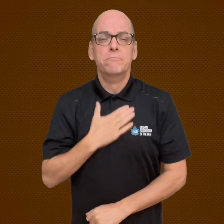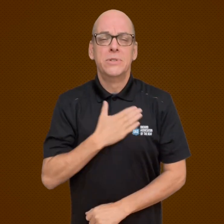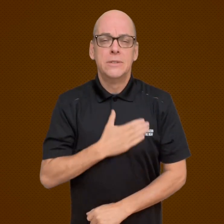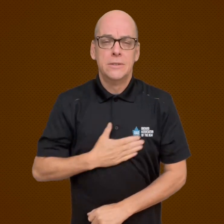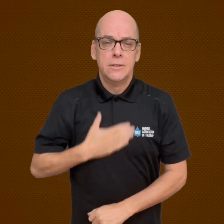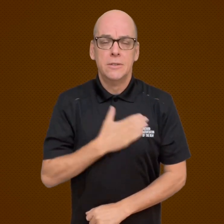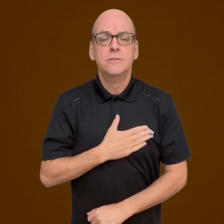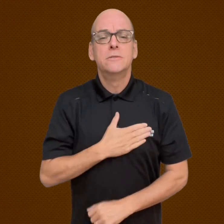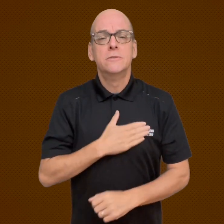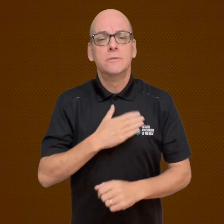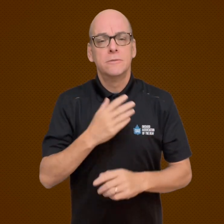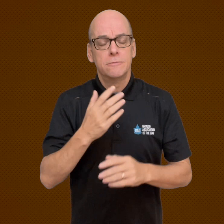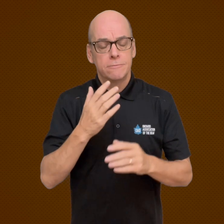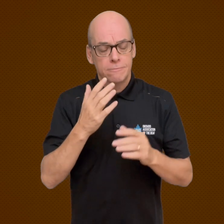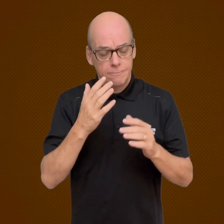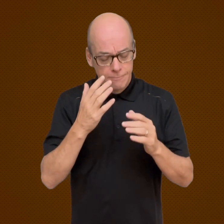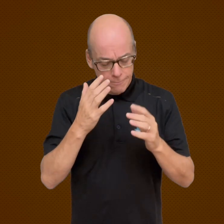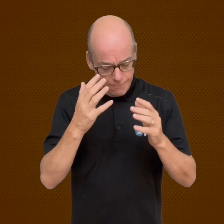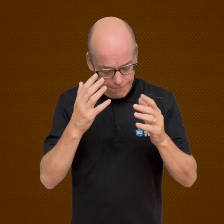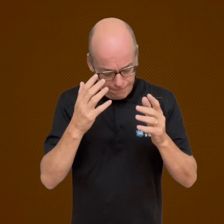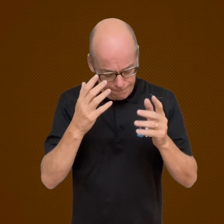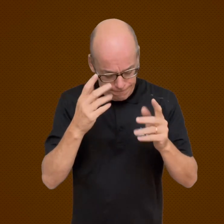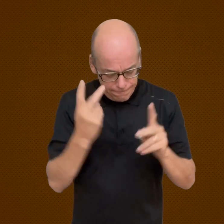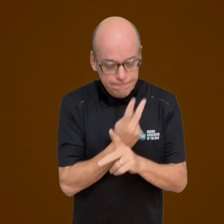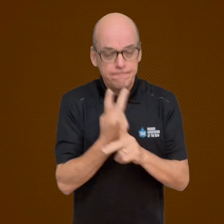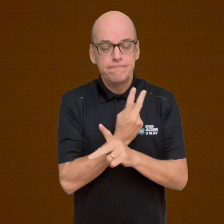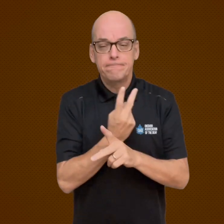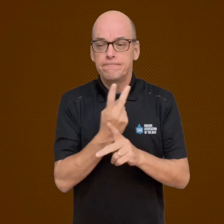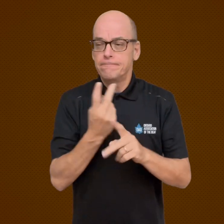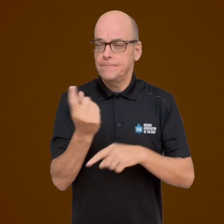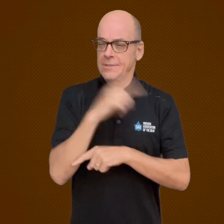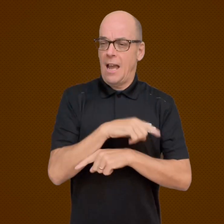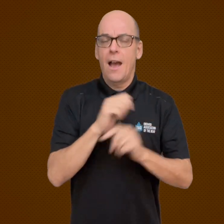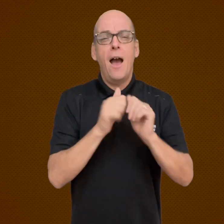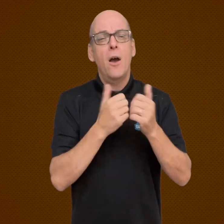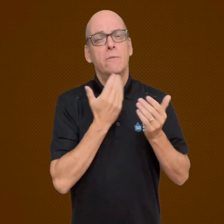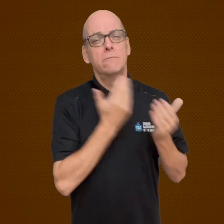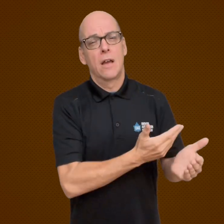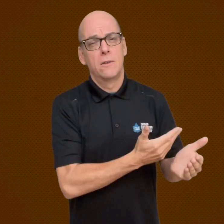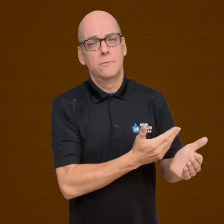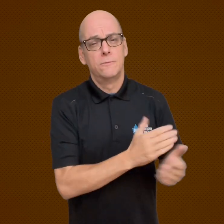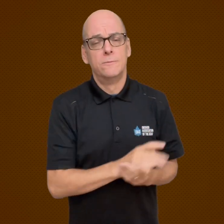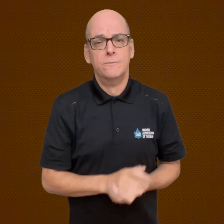Please take the time to figure out how to give thanks to the Indigenous peoples for the use of their land.